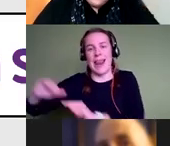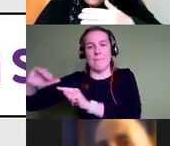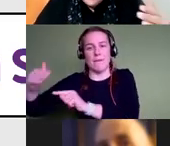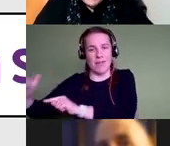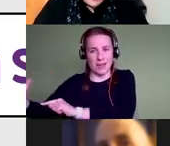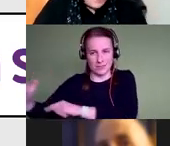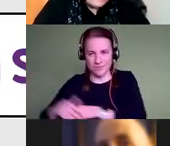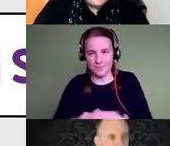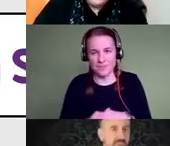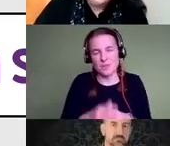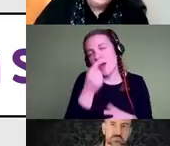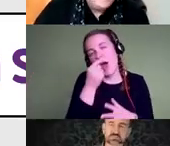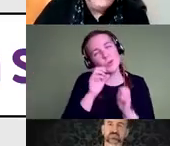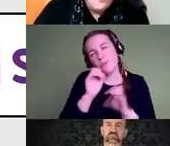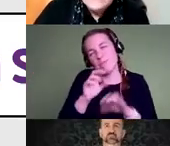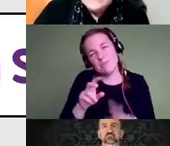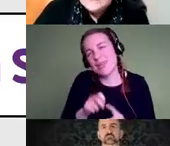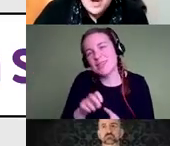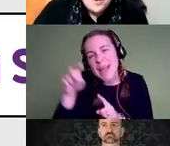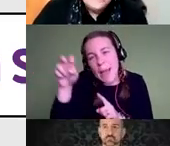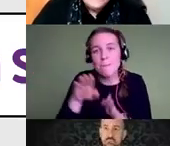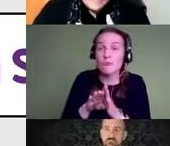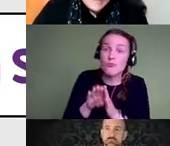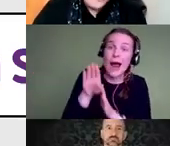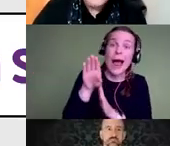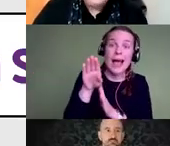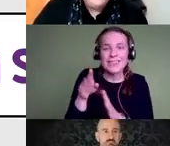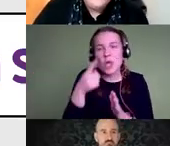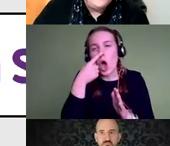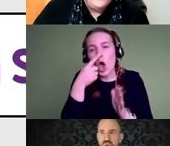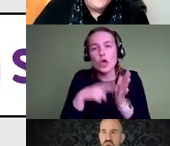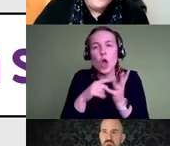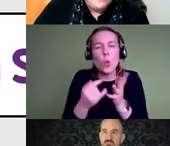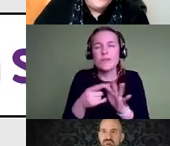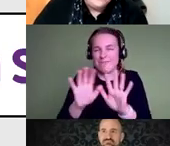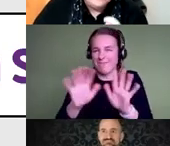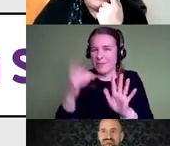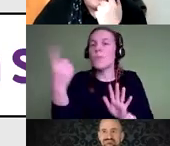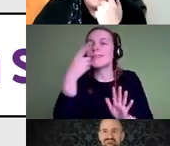12 is going to be awkward and could make me topple backwards. Wrap slopes exceeding one to